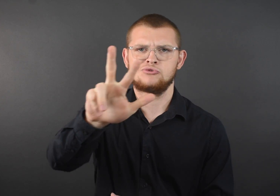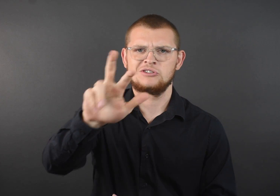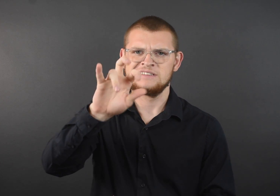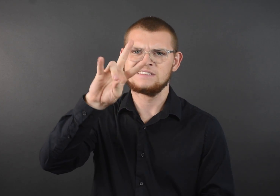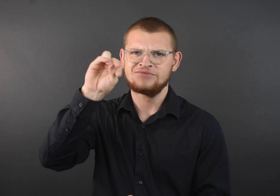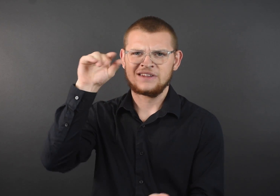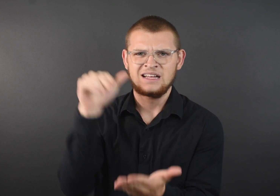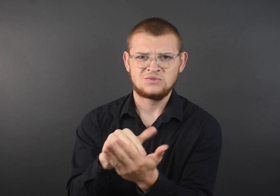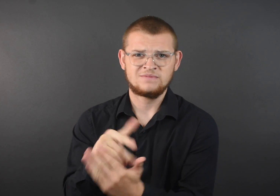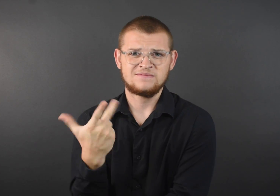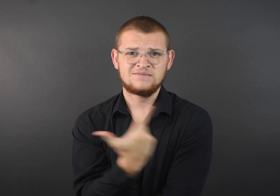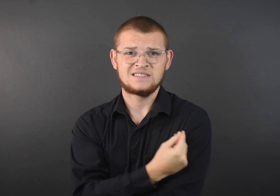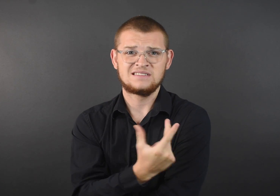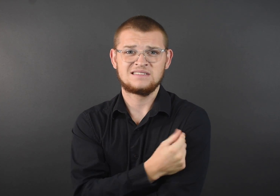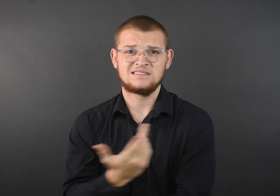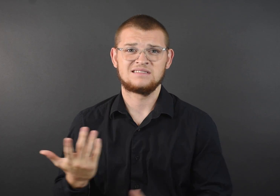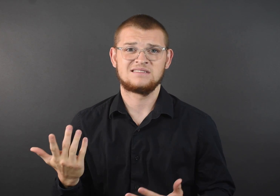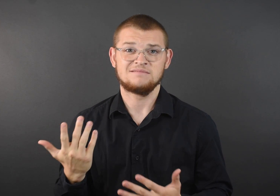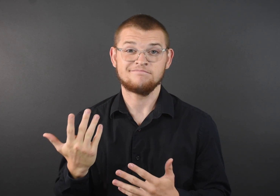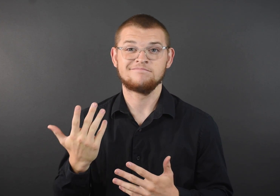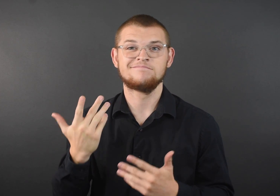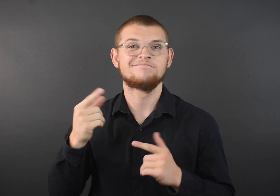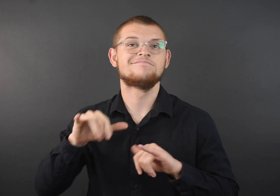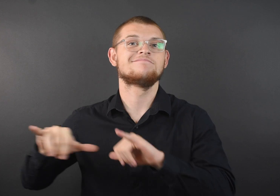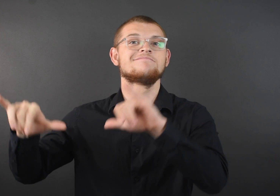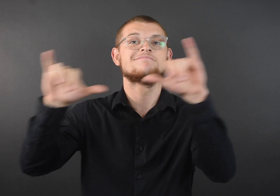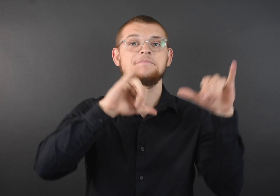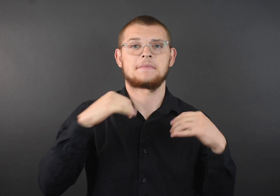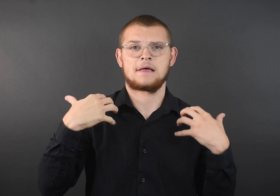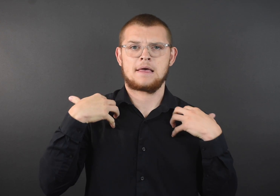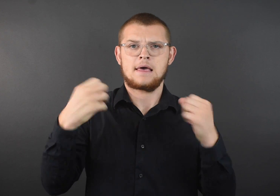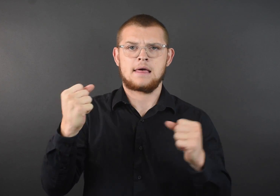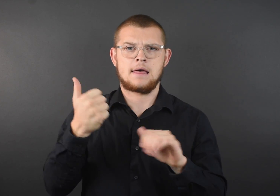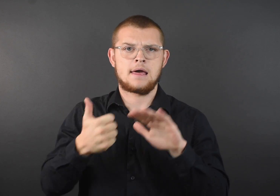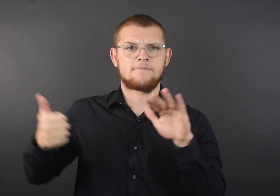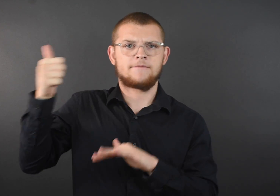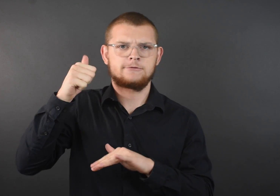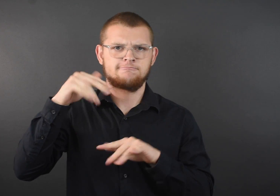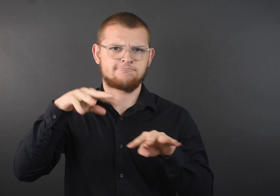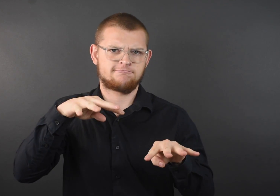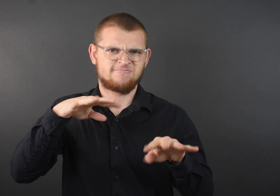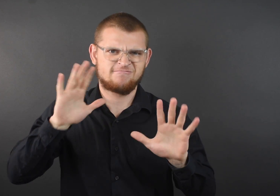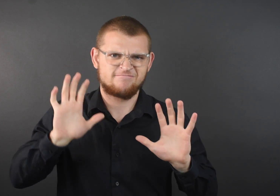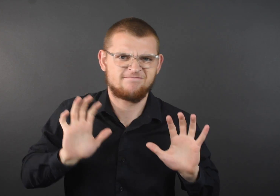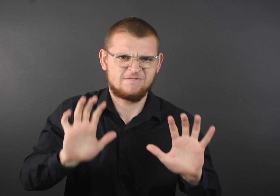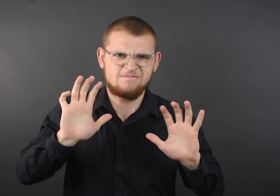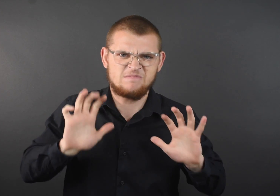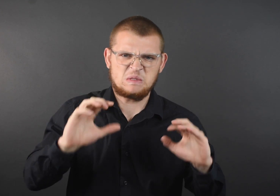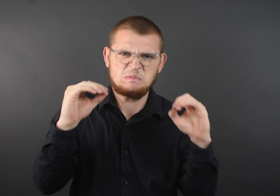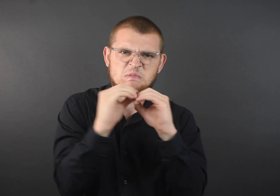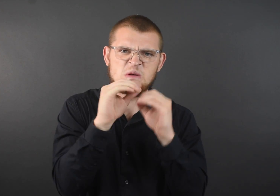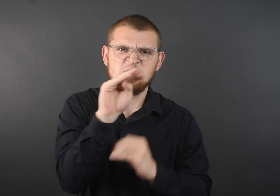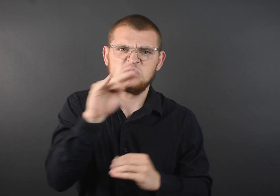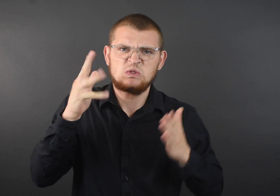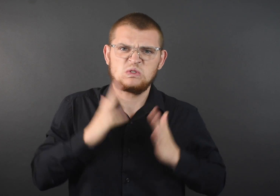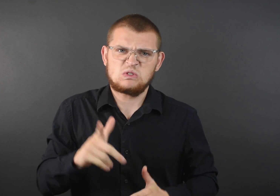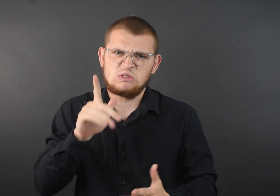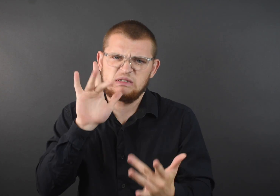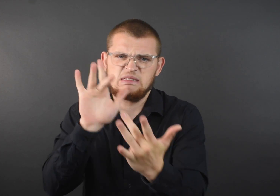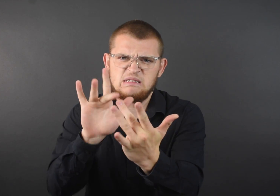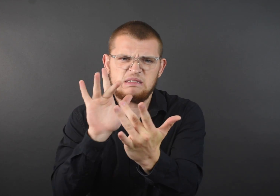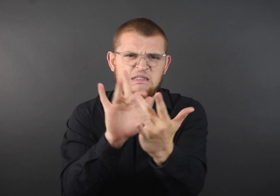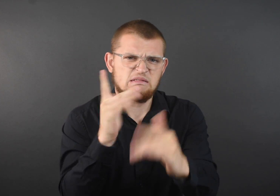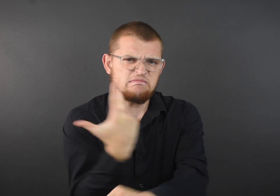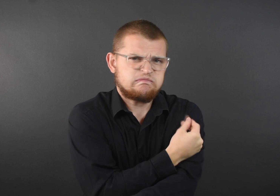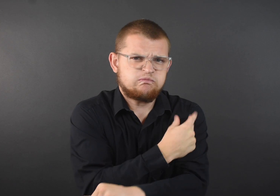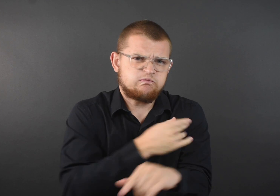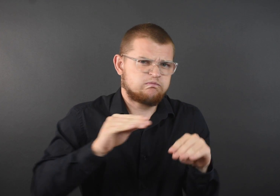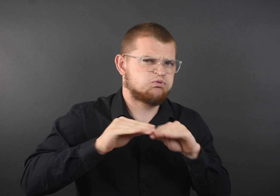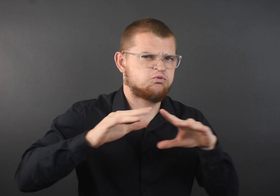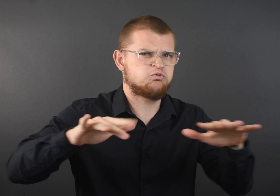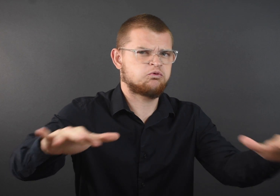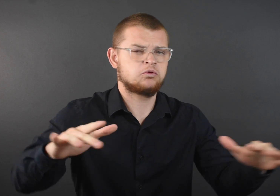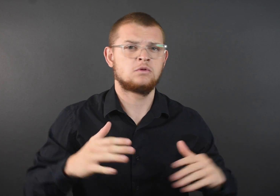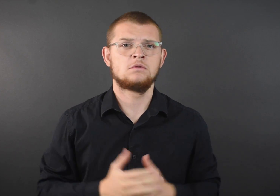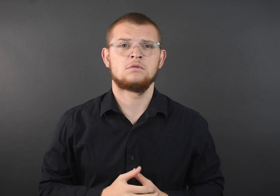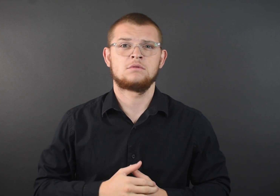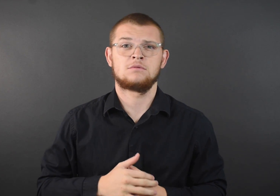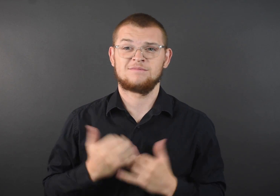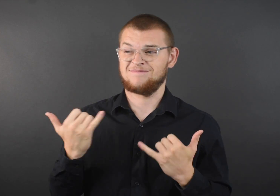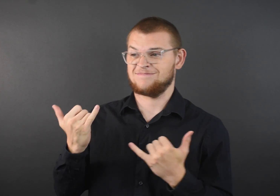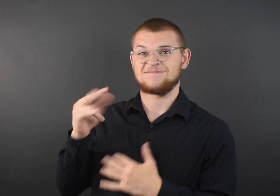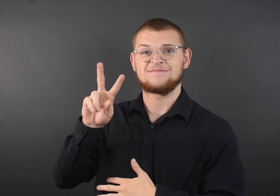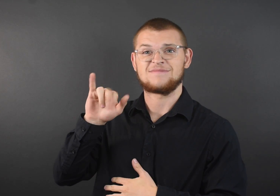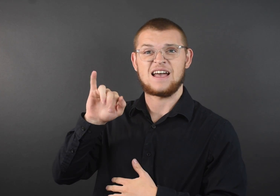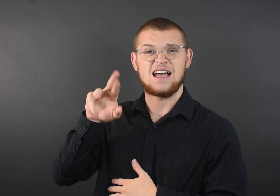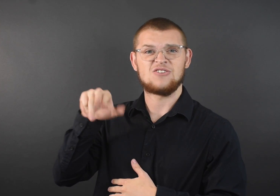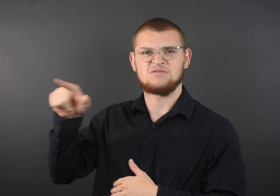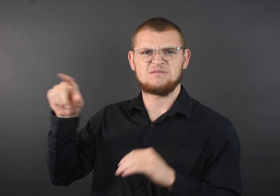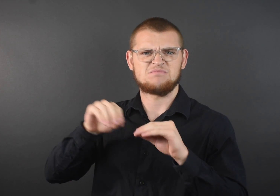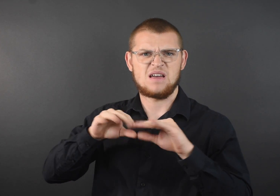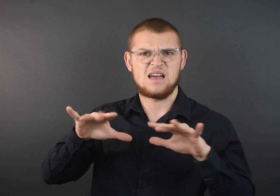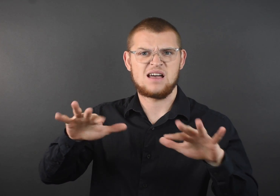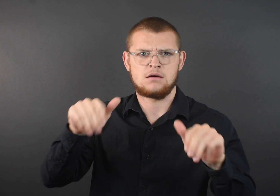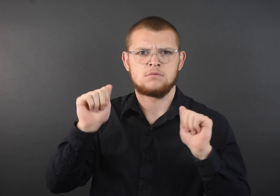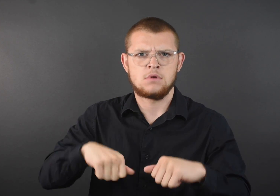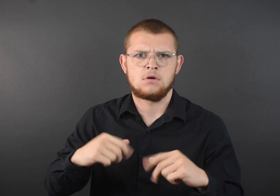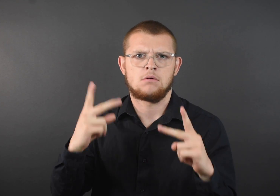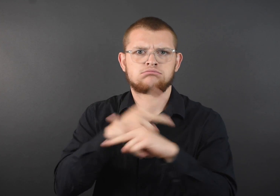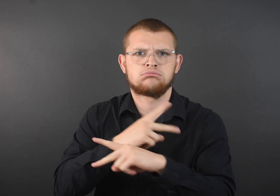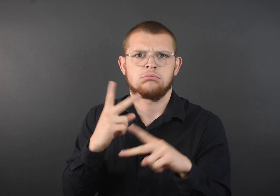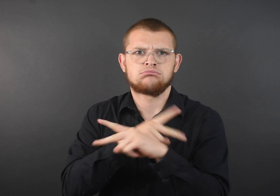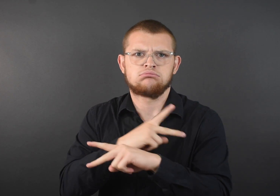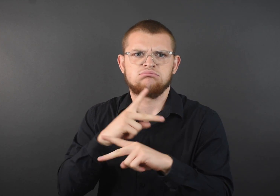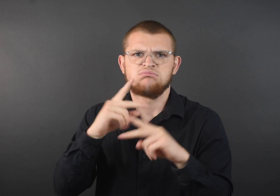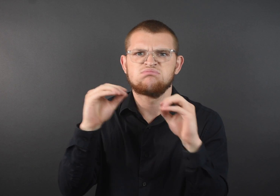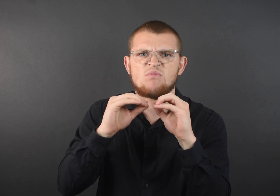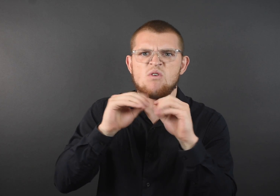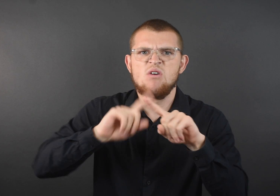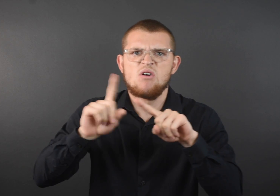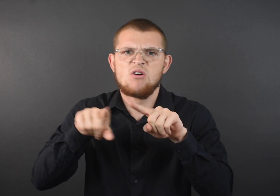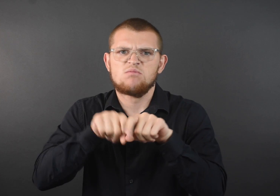in June. Despite the trend, health officials keep pushing to reach as many Minnesotans as possible.